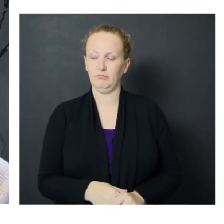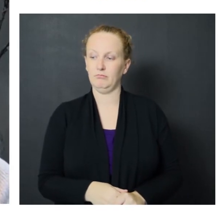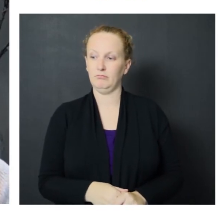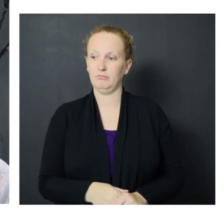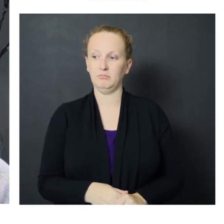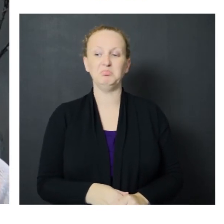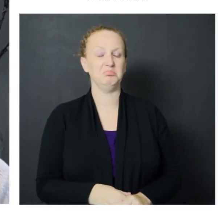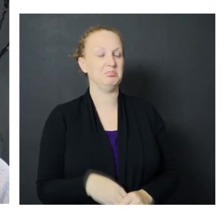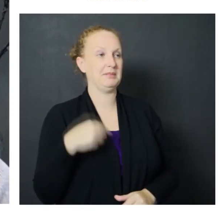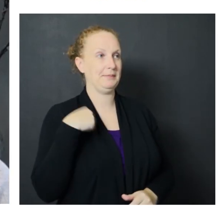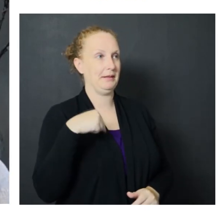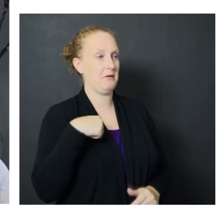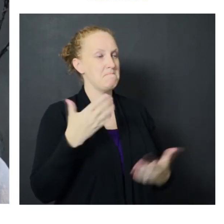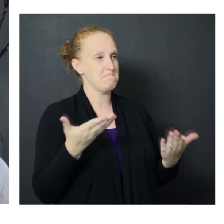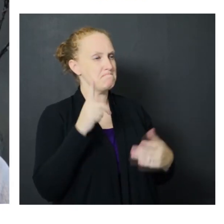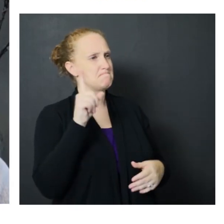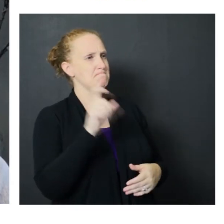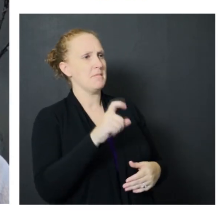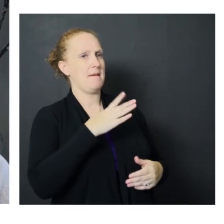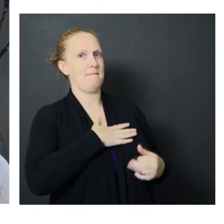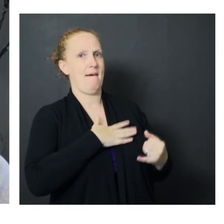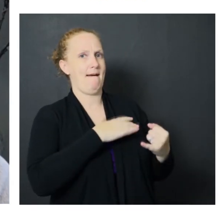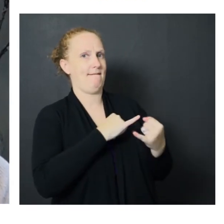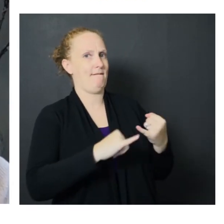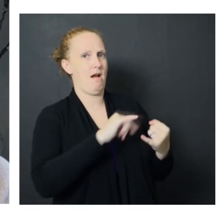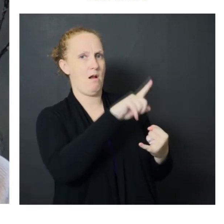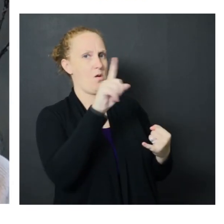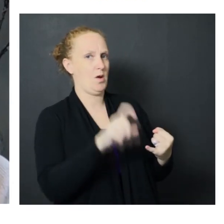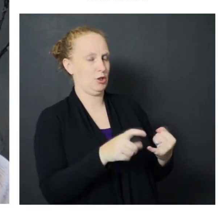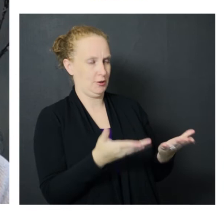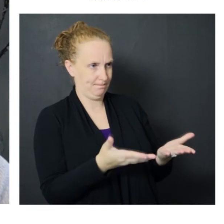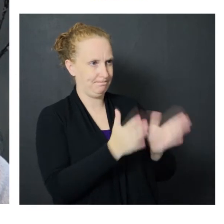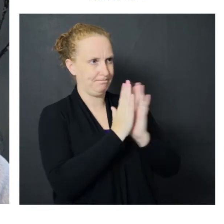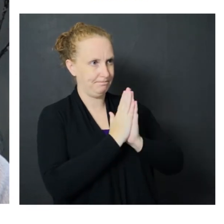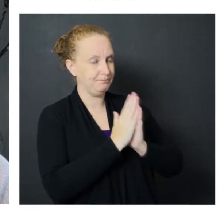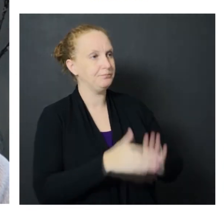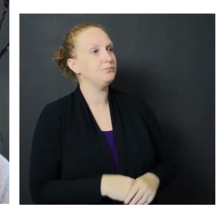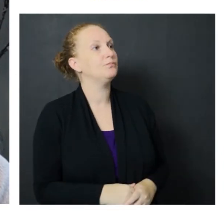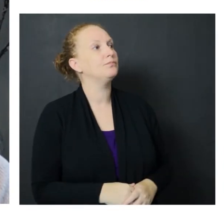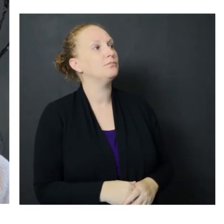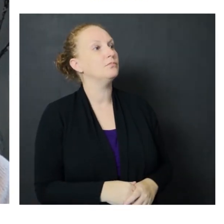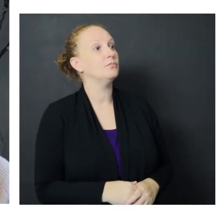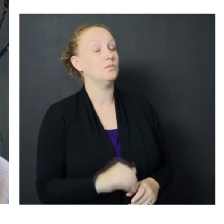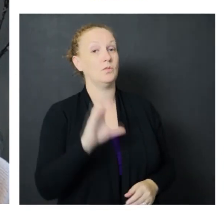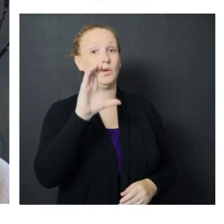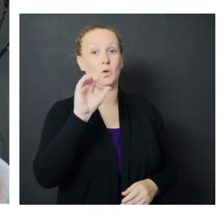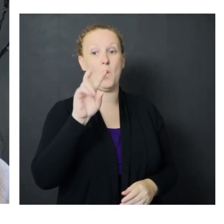So, ah, which leads me to my final question. How do you think the COVID-19